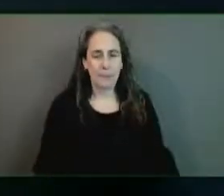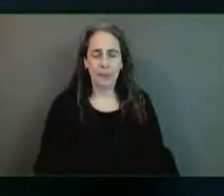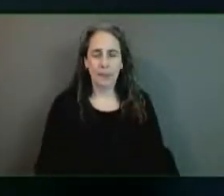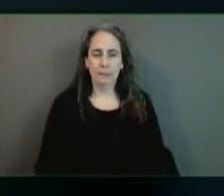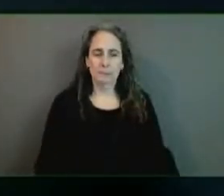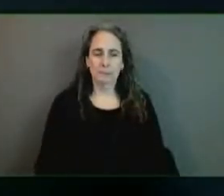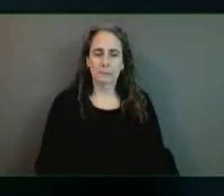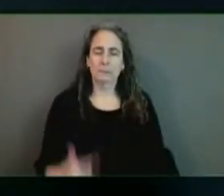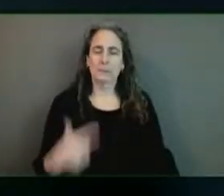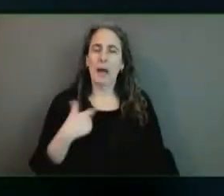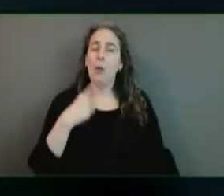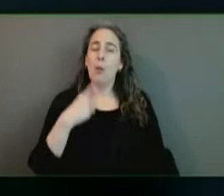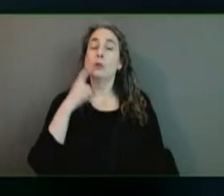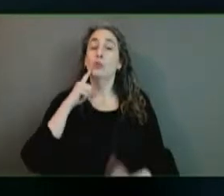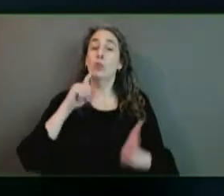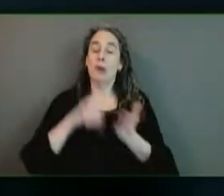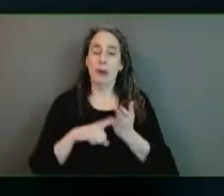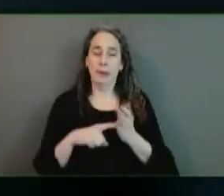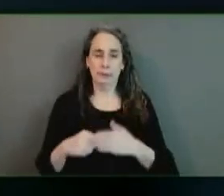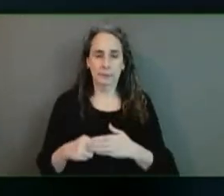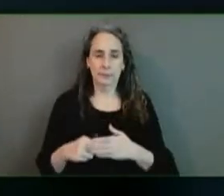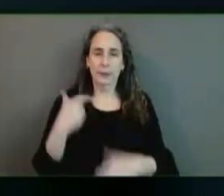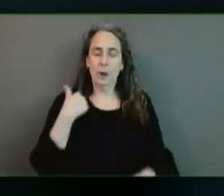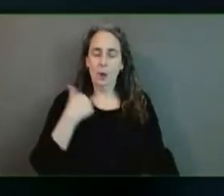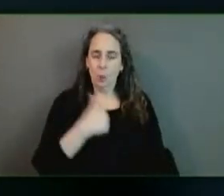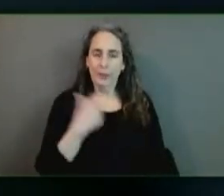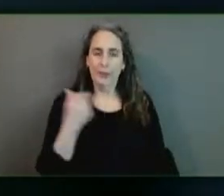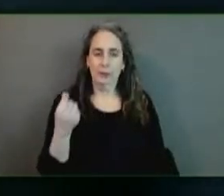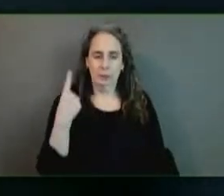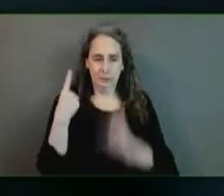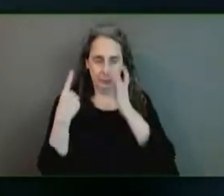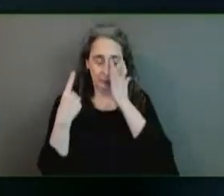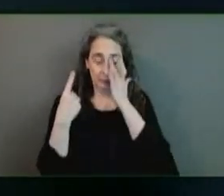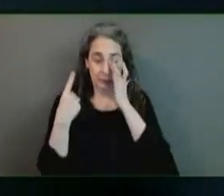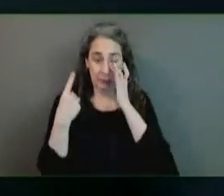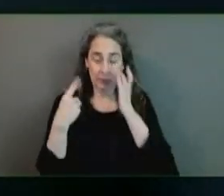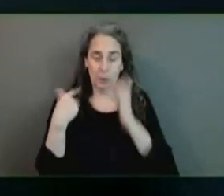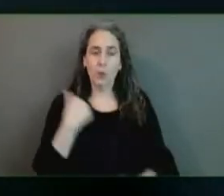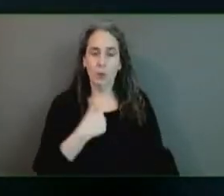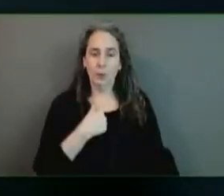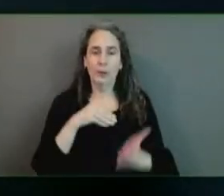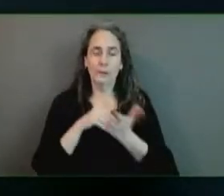the details of the plan, please feel free to do so. Well, I just